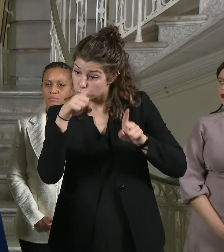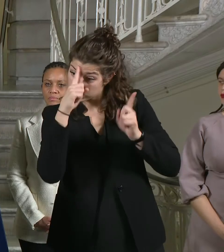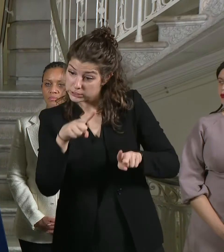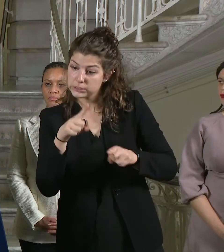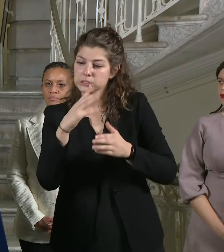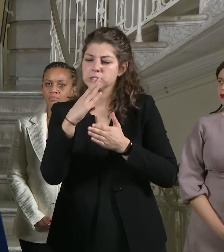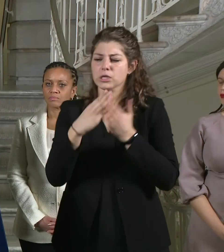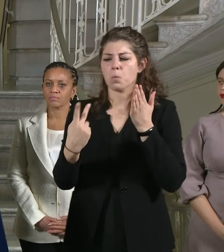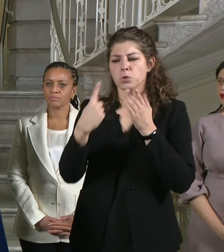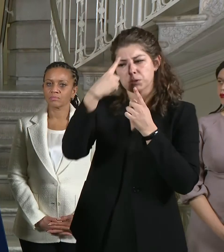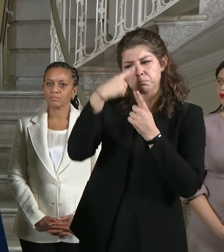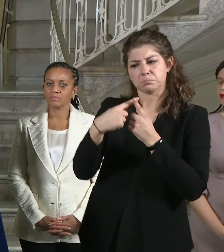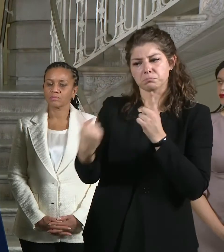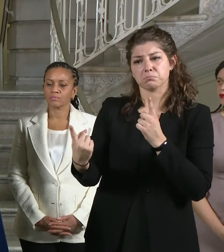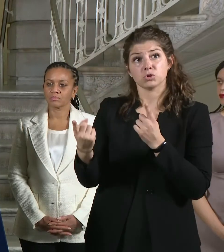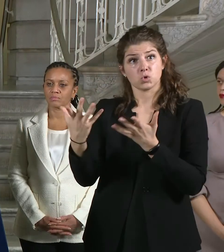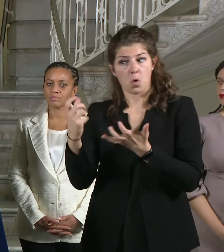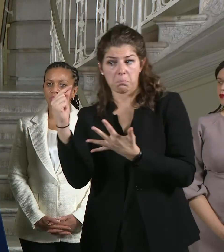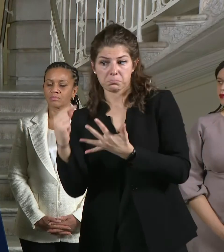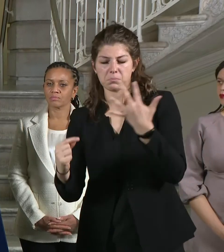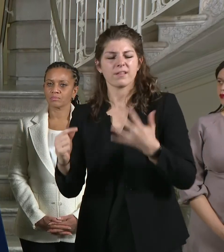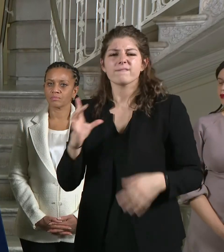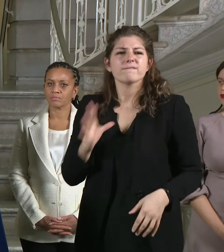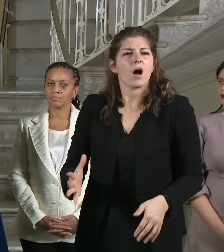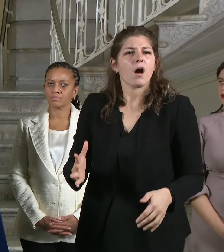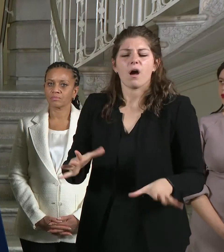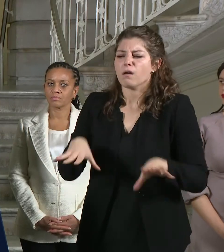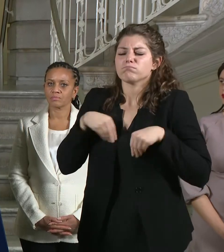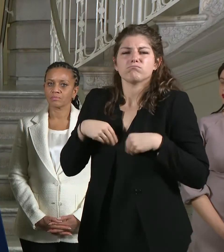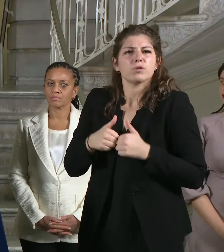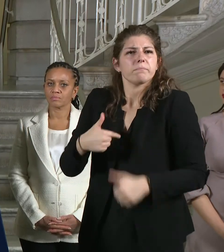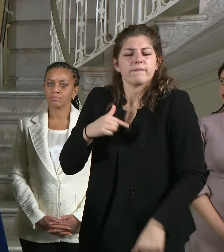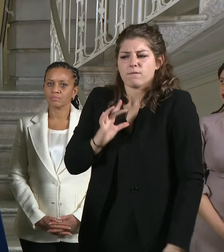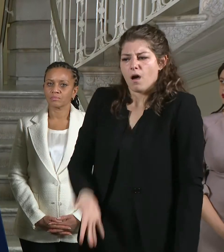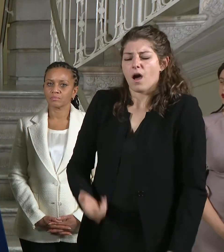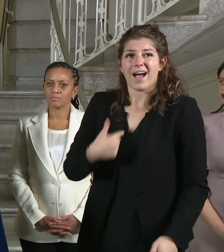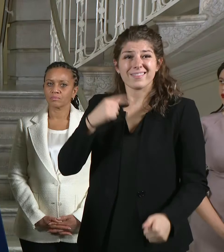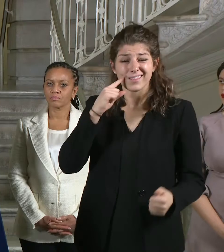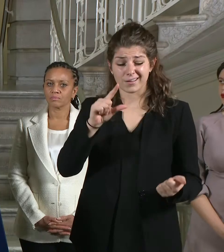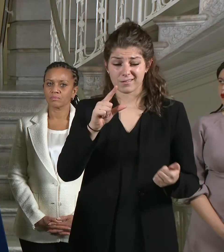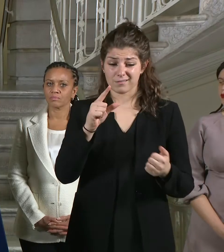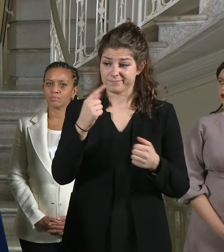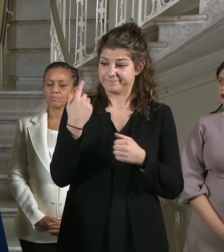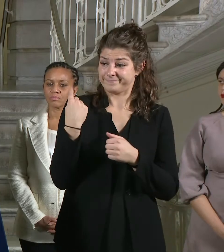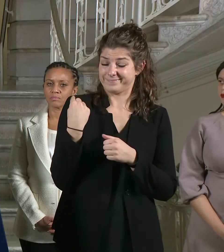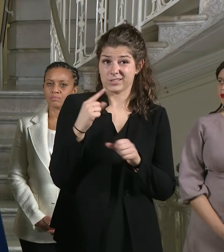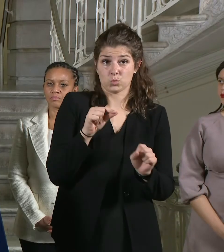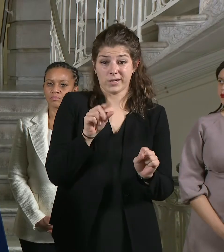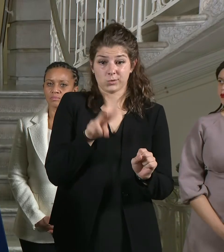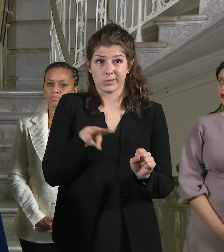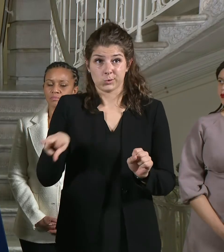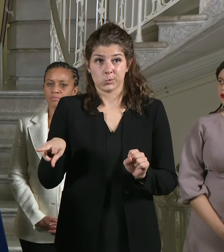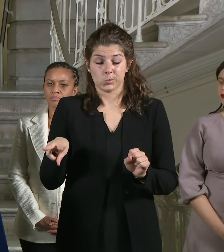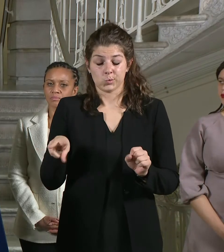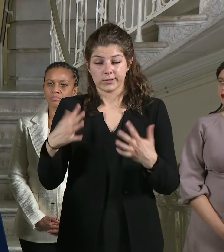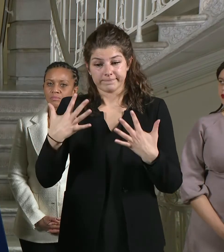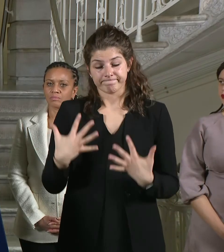BEHALF OF HER MEMBERSHIP AND WE HAD A GOOD CONVERSATION HERE . THERE WERE THINGS SHE WANTED. THAT'S